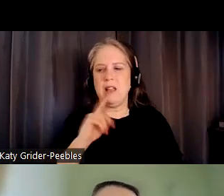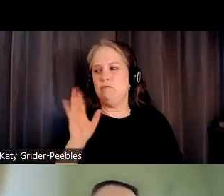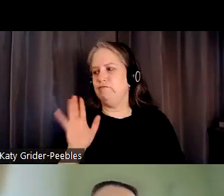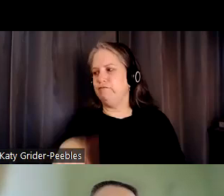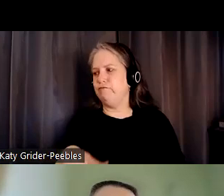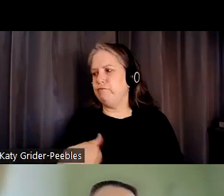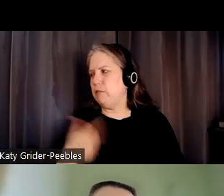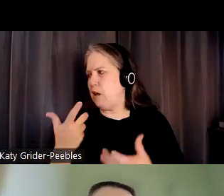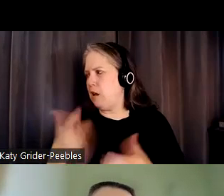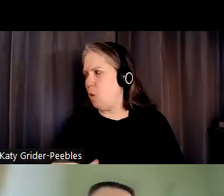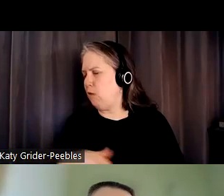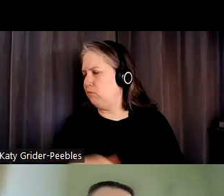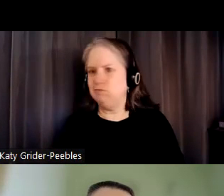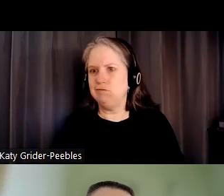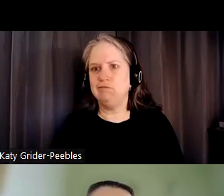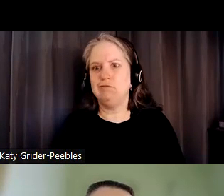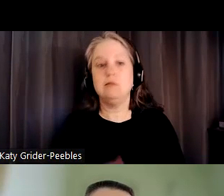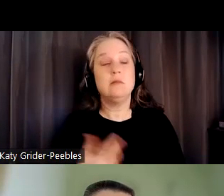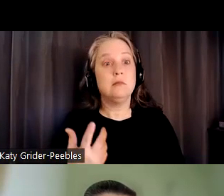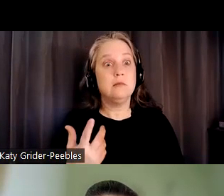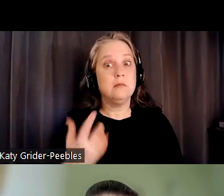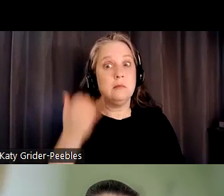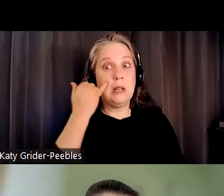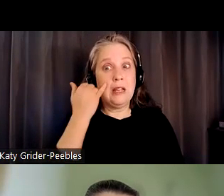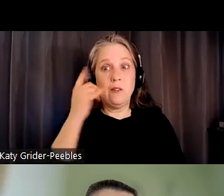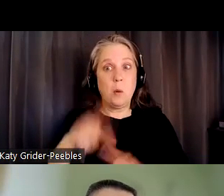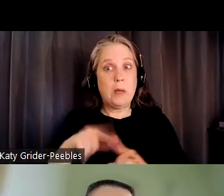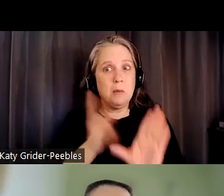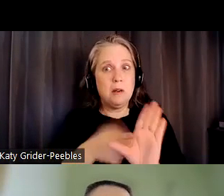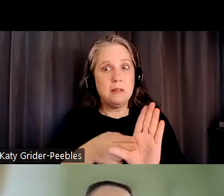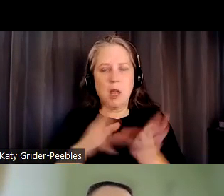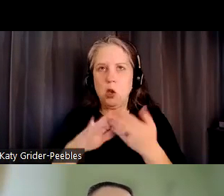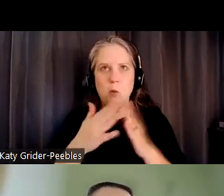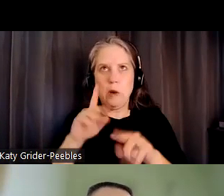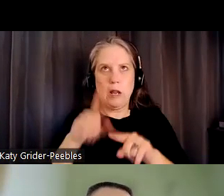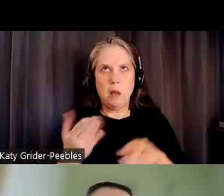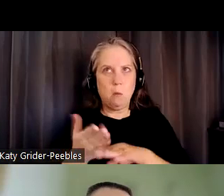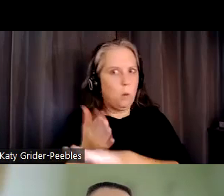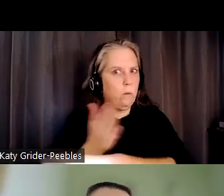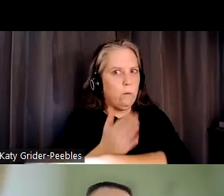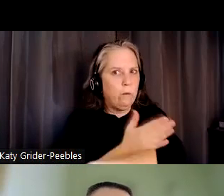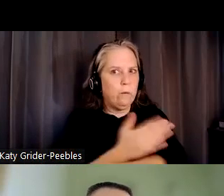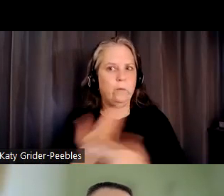the community or activity can't improve, and even if it's fantastic and no one wants